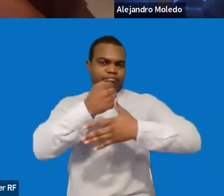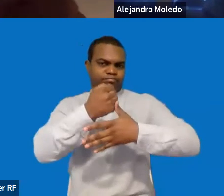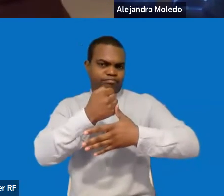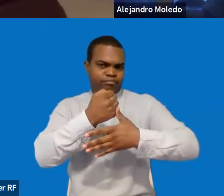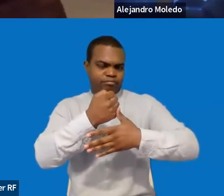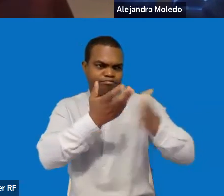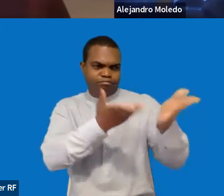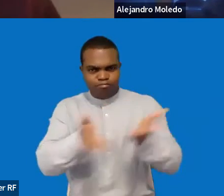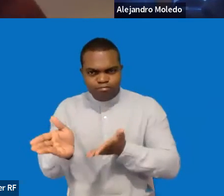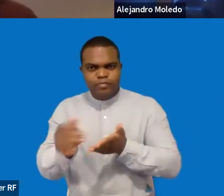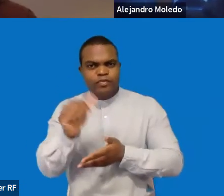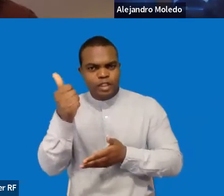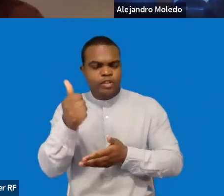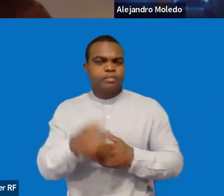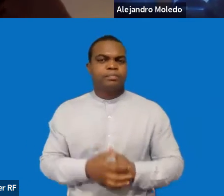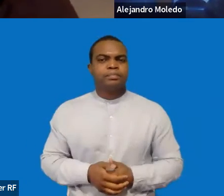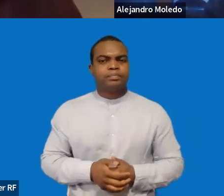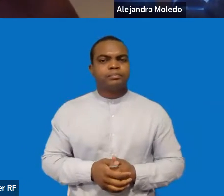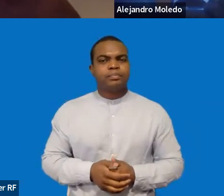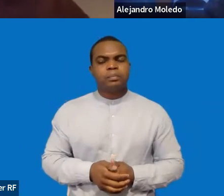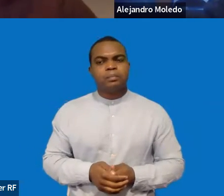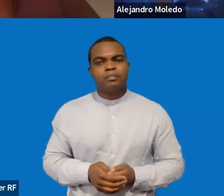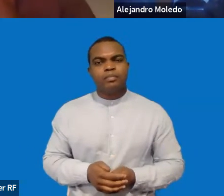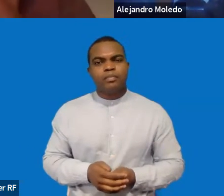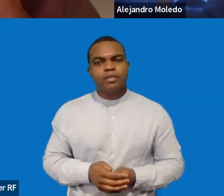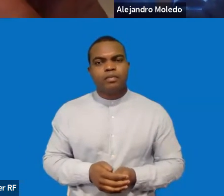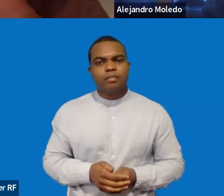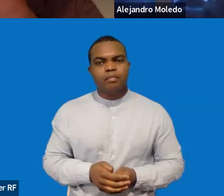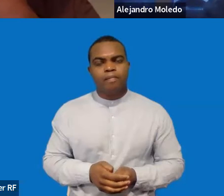who shows the European Disability Card should be treated equally.